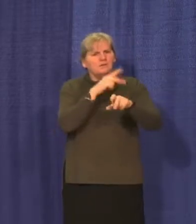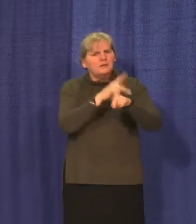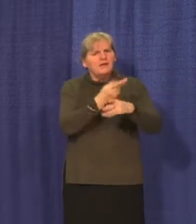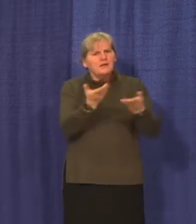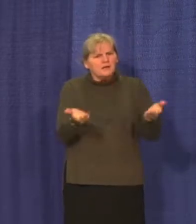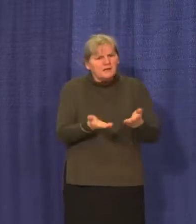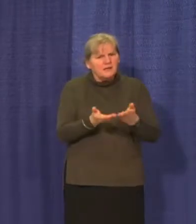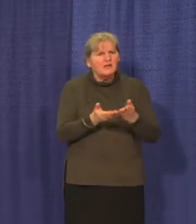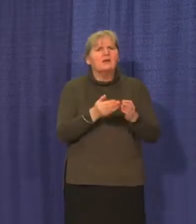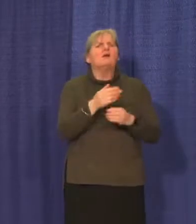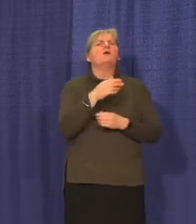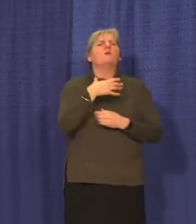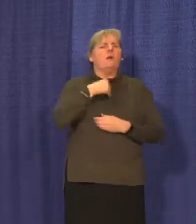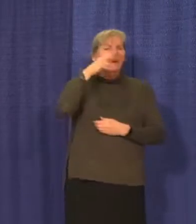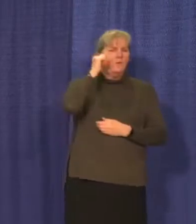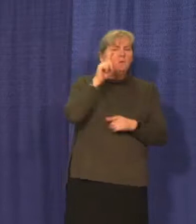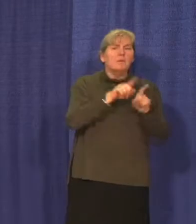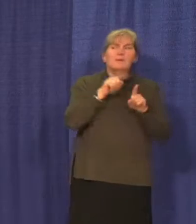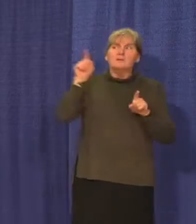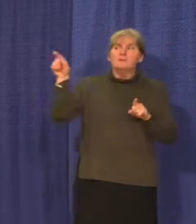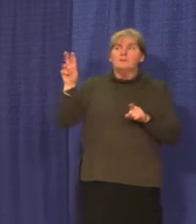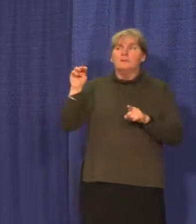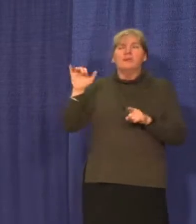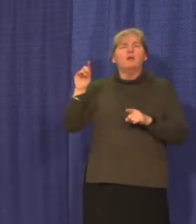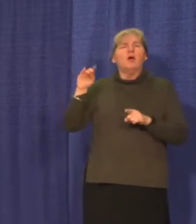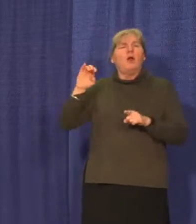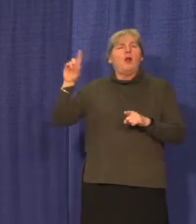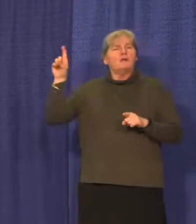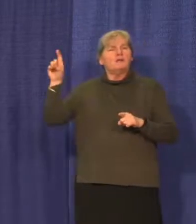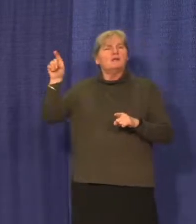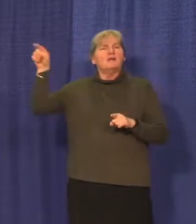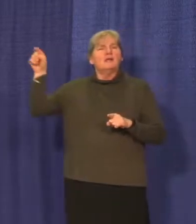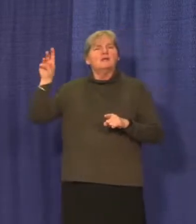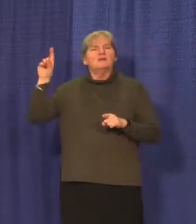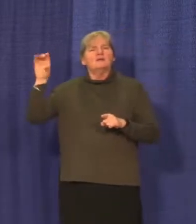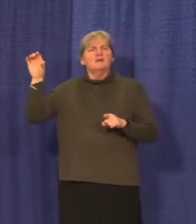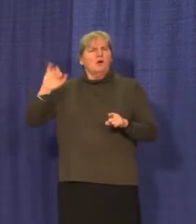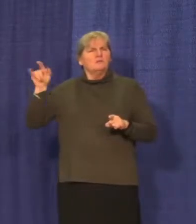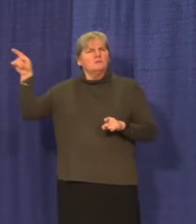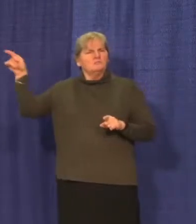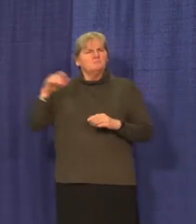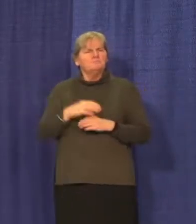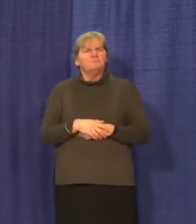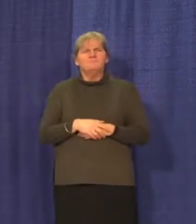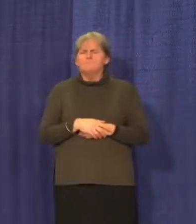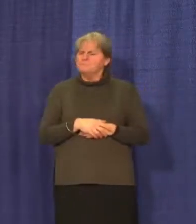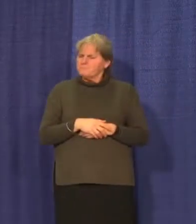in Whitehorse, but also in his McDonald Lodge in Dawson City. There is also lots of planning